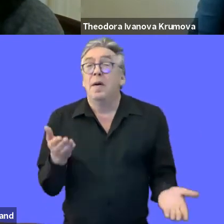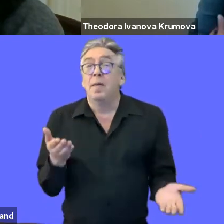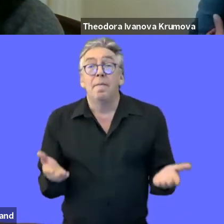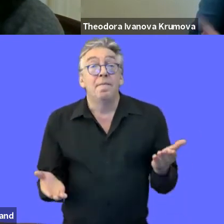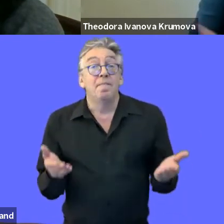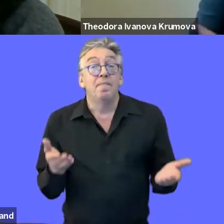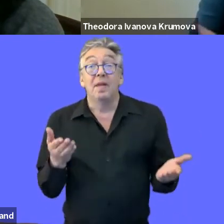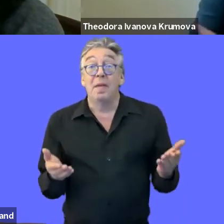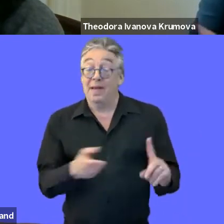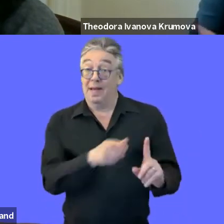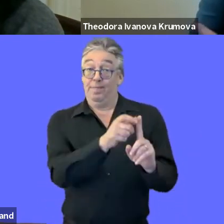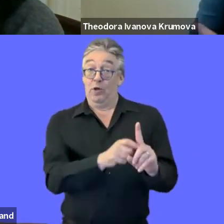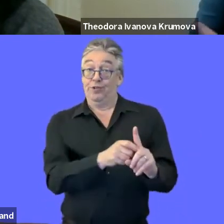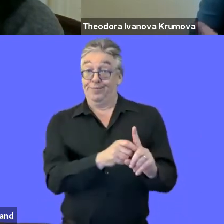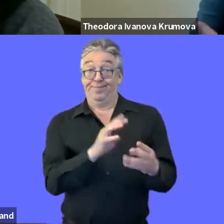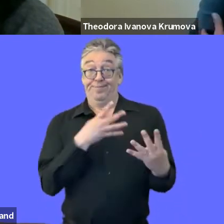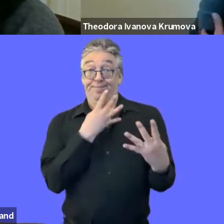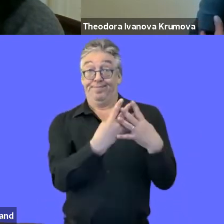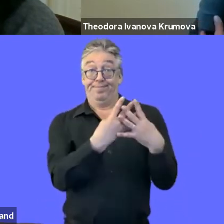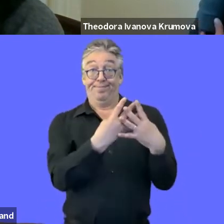and it is not possible to establish direct contact